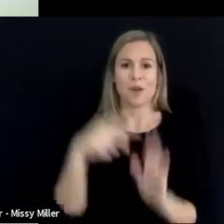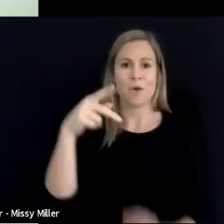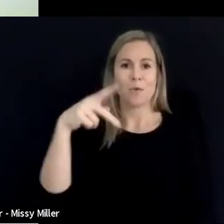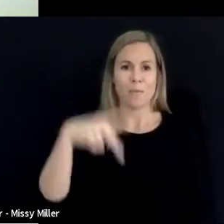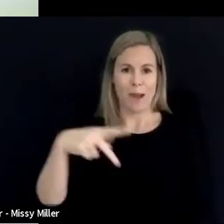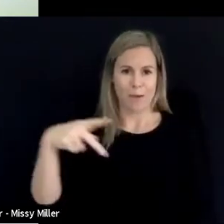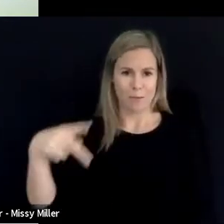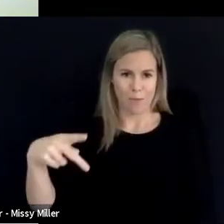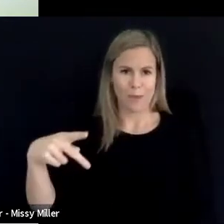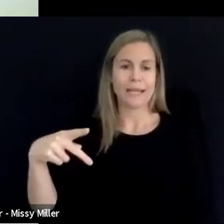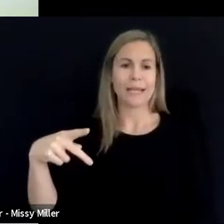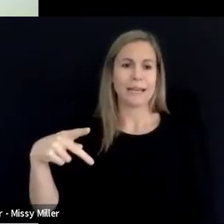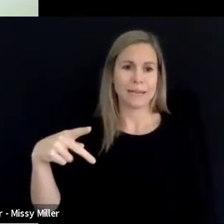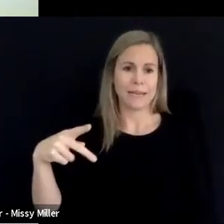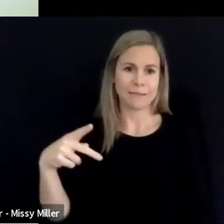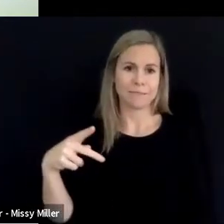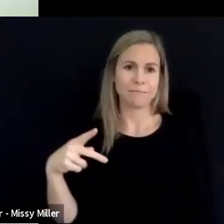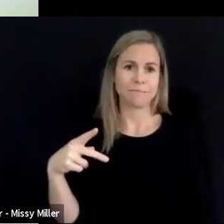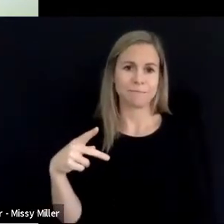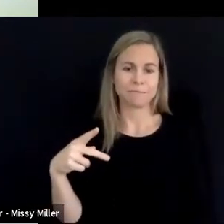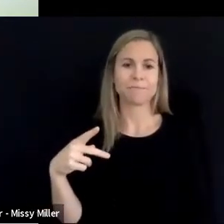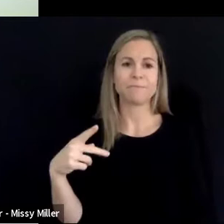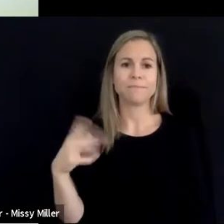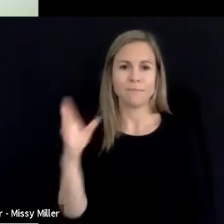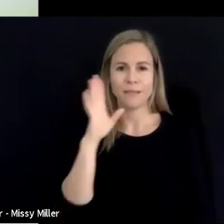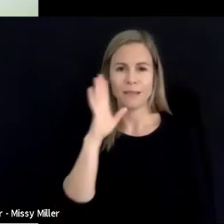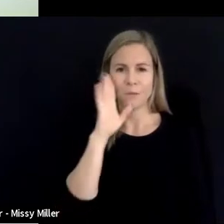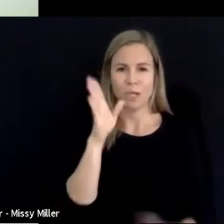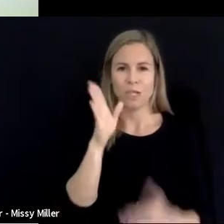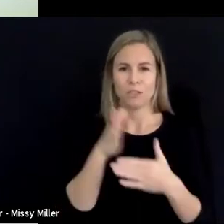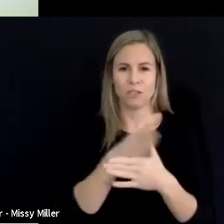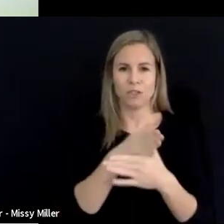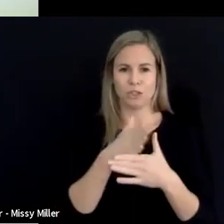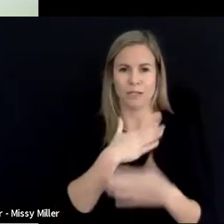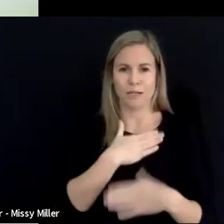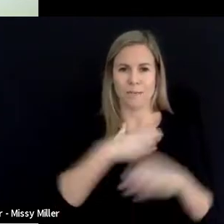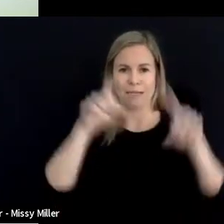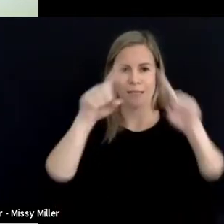and I will share my screen and bring it up.